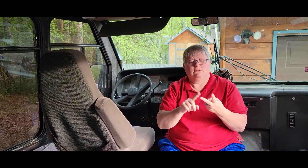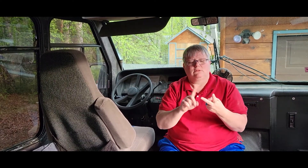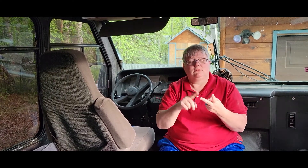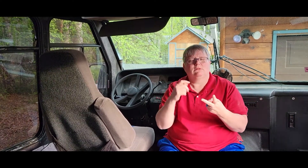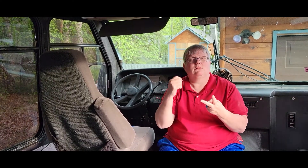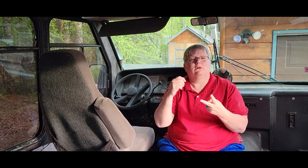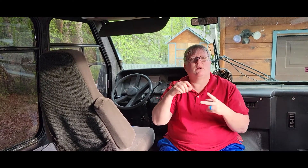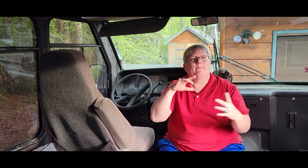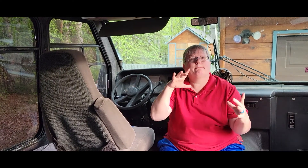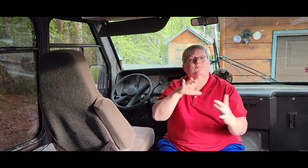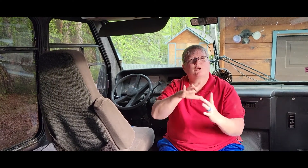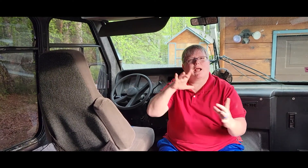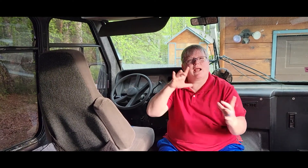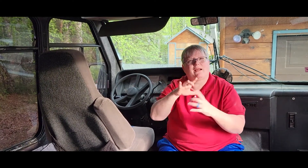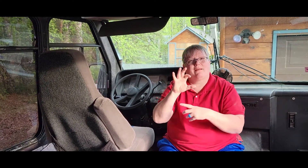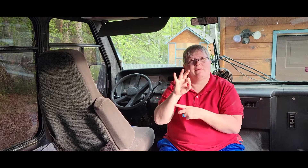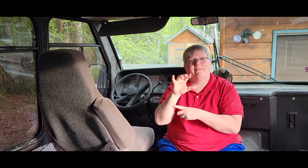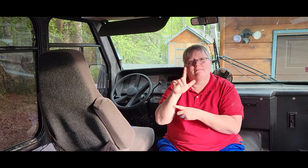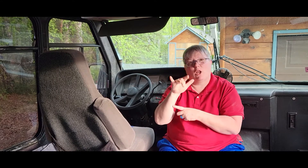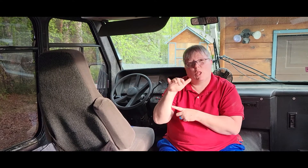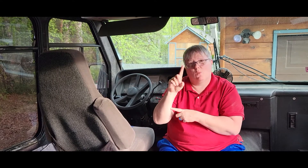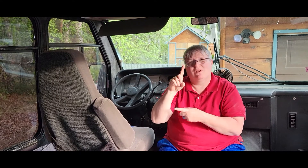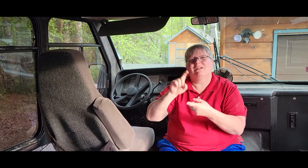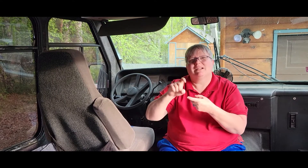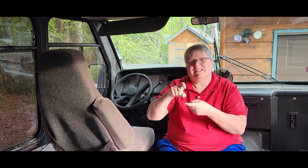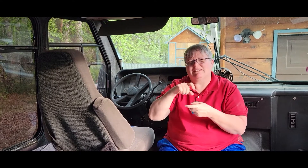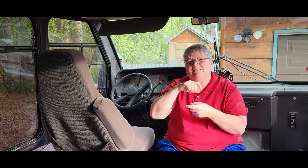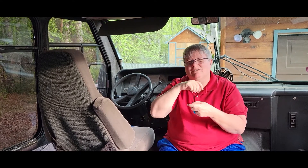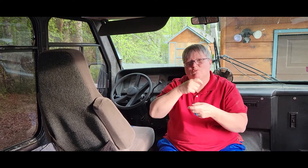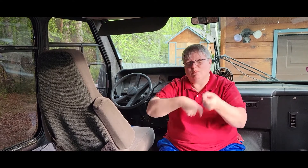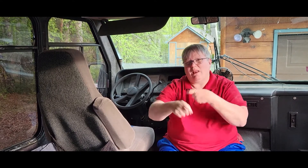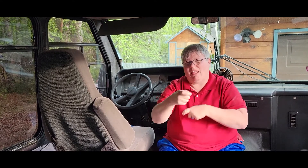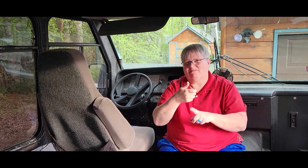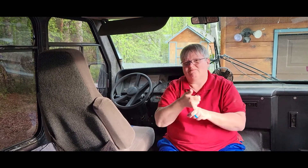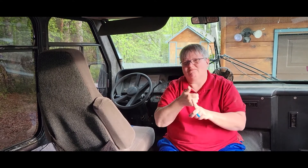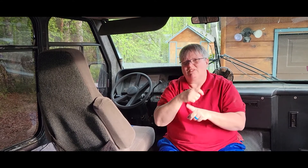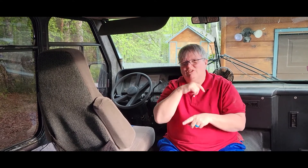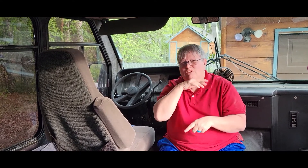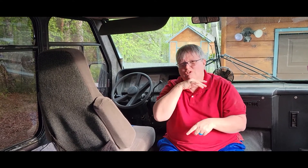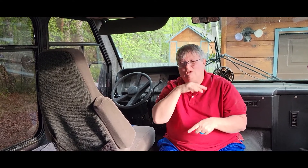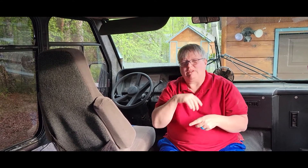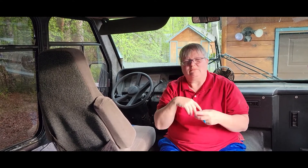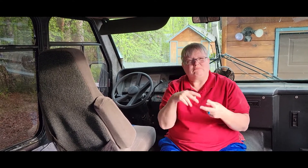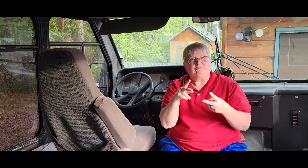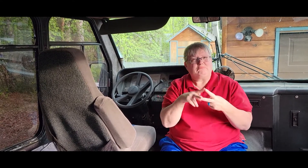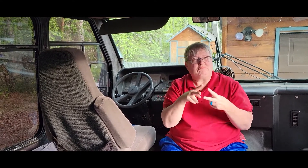and the brake fluid need... it was... needs to be replaced it it was dirty too so